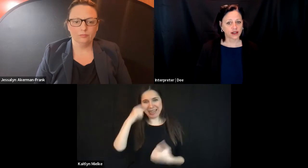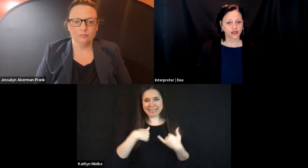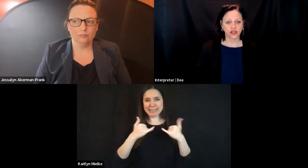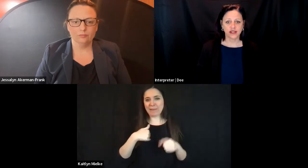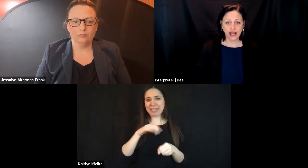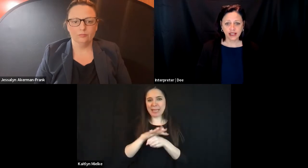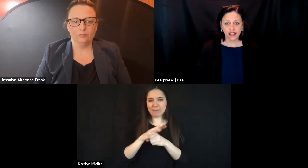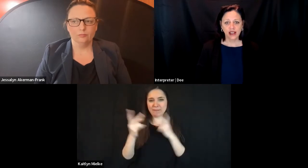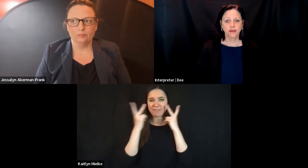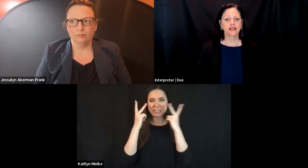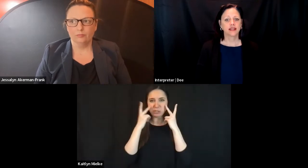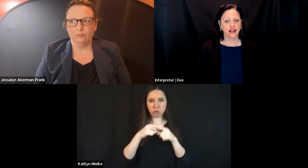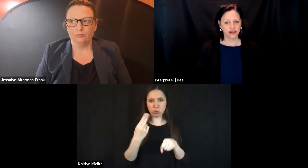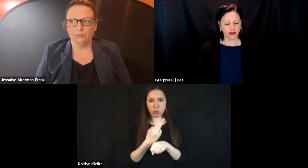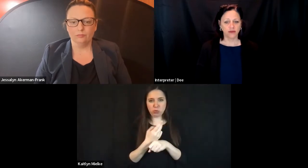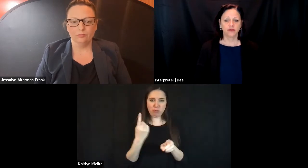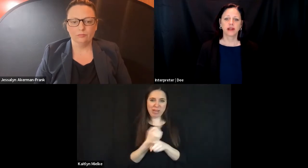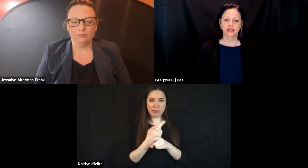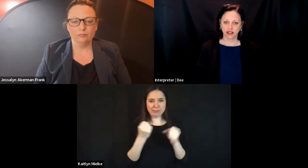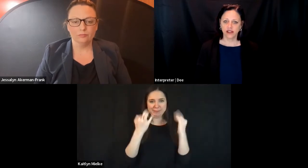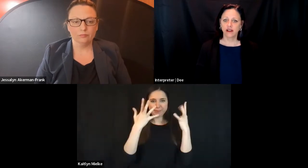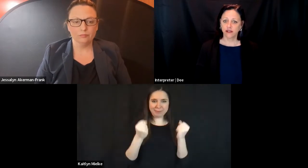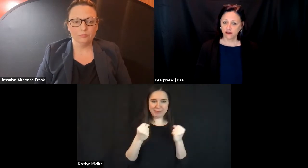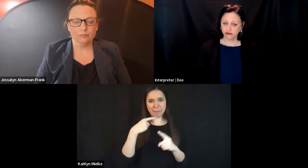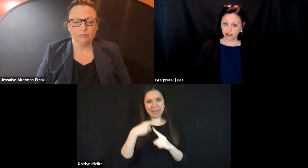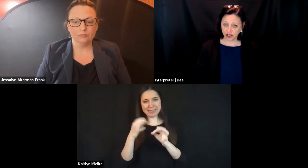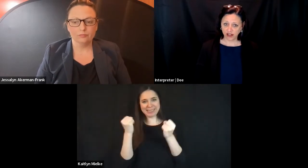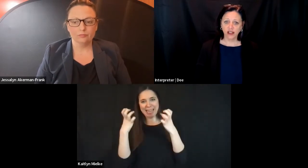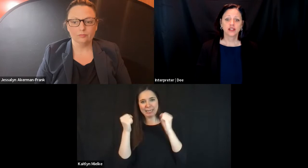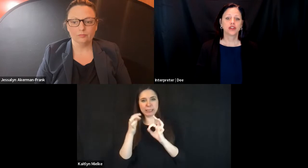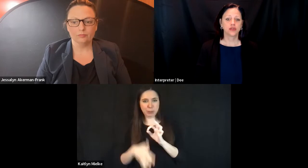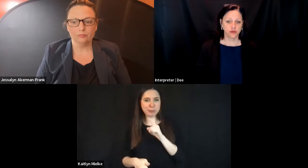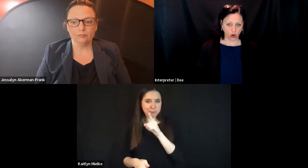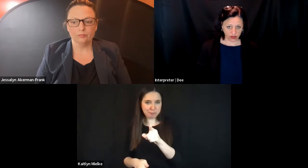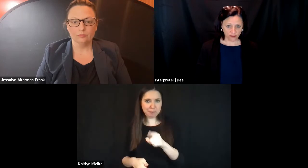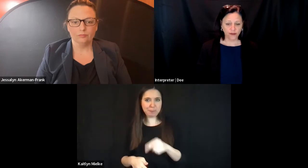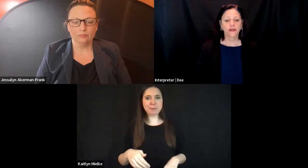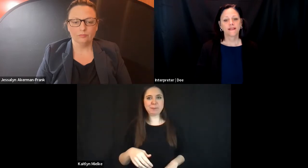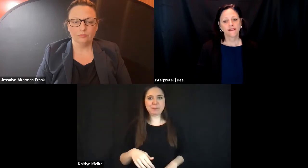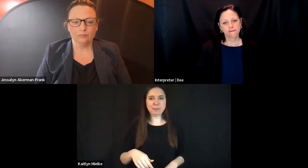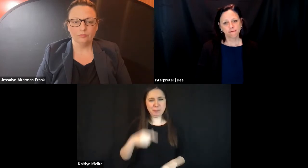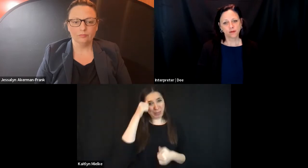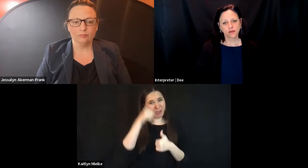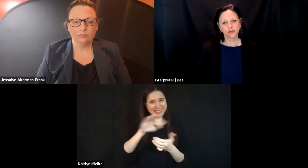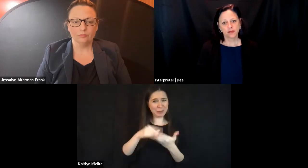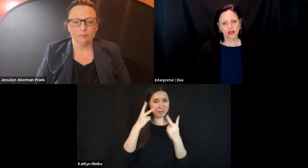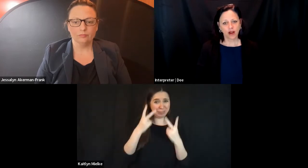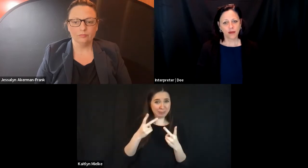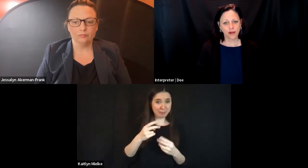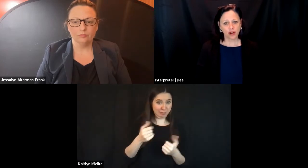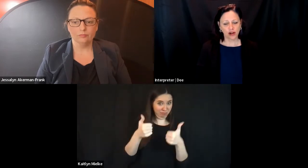For me, Kaitlyn, I use American Sign Language.